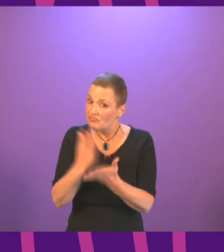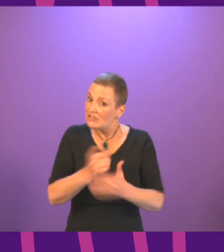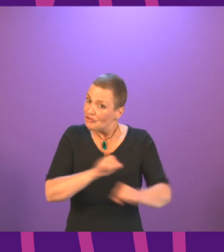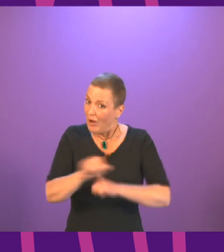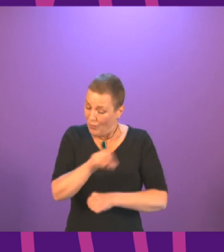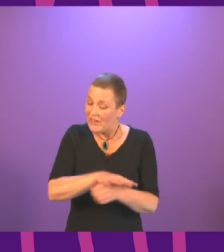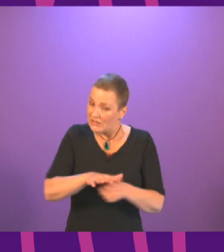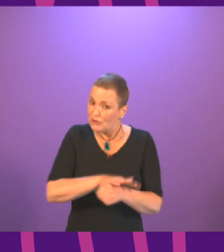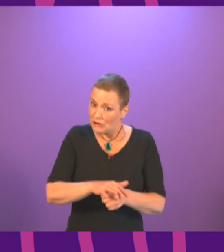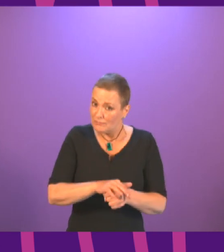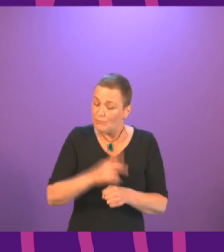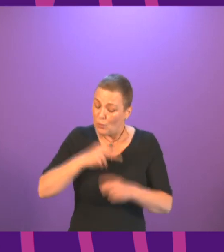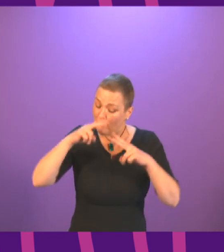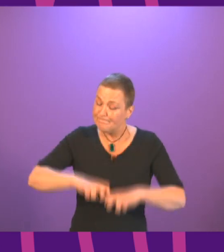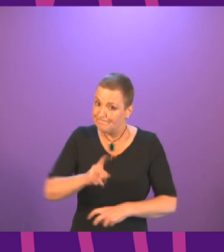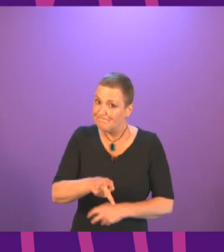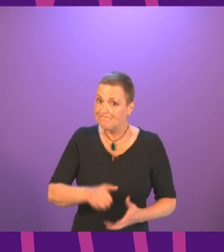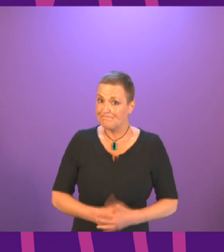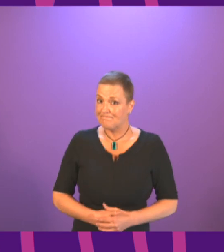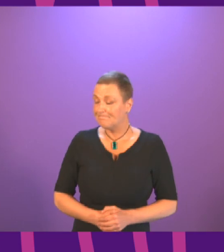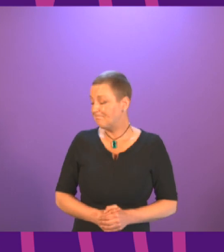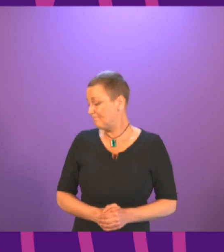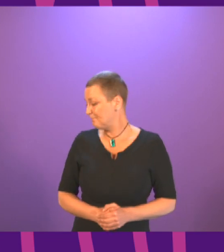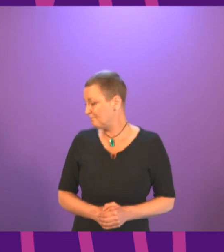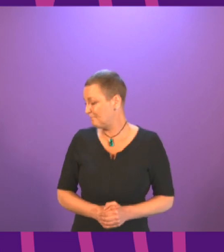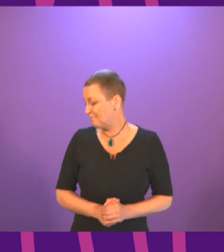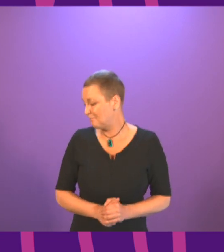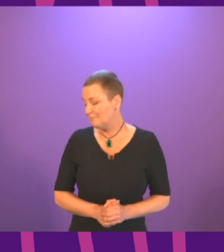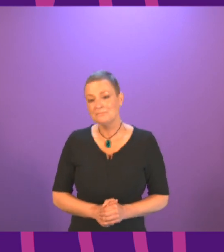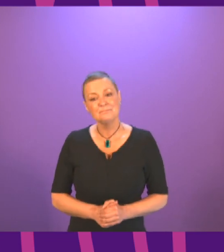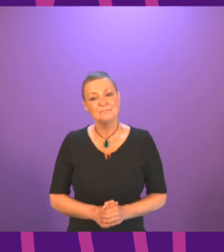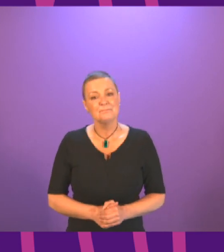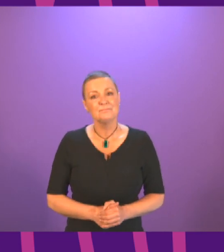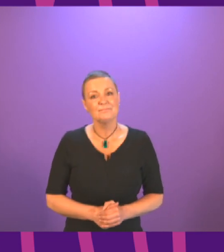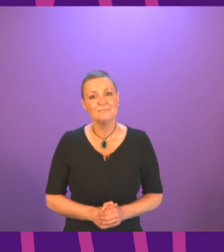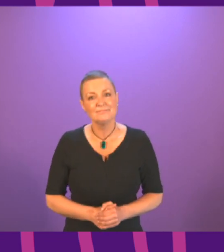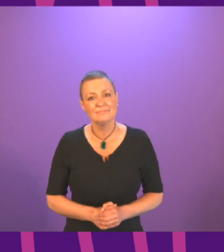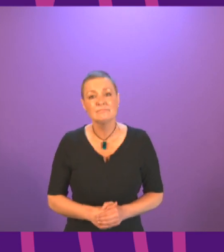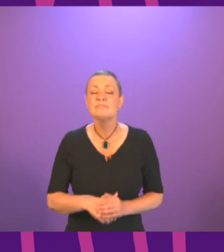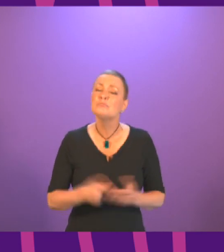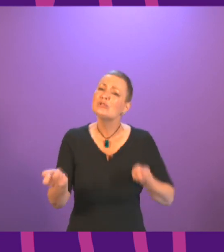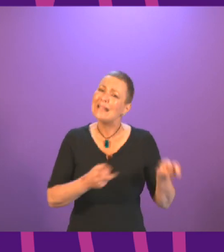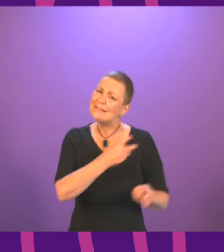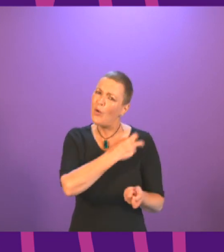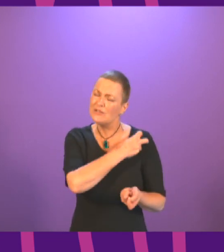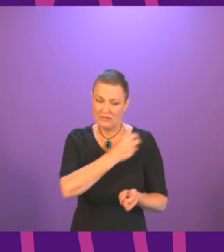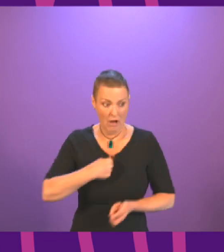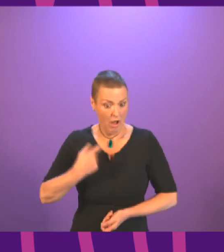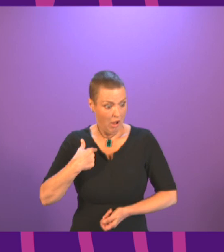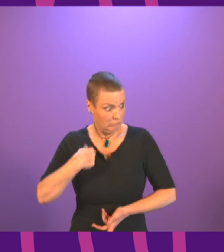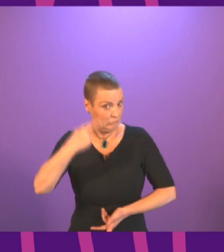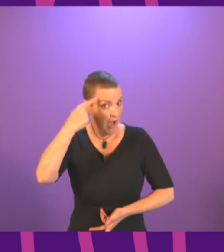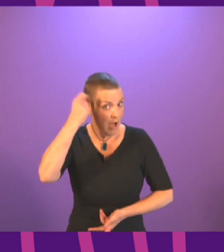Dr Alasdair Allan (Na h-Eileanan an Iar) (SNP): I understand that the Chancellor of the Exchequer